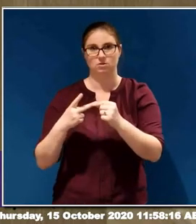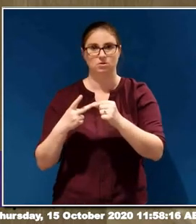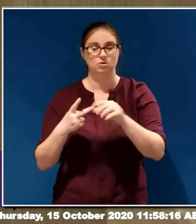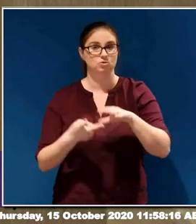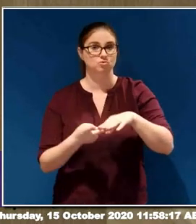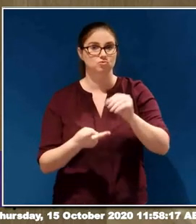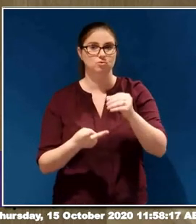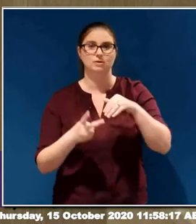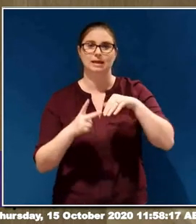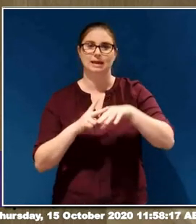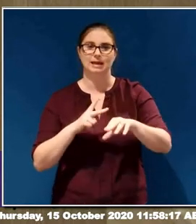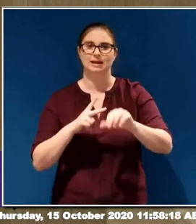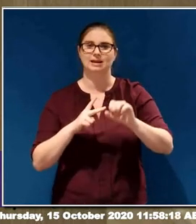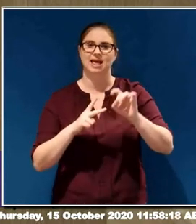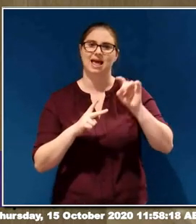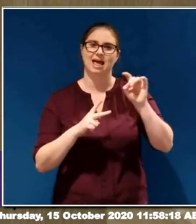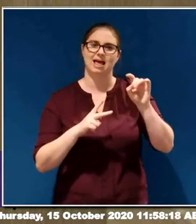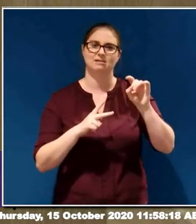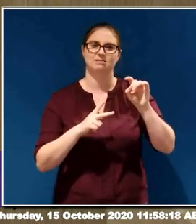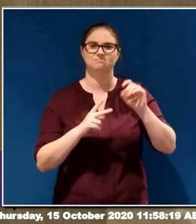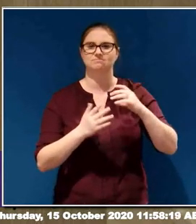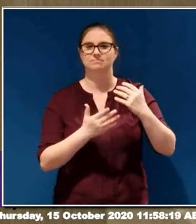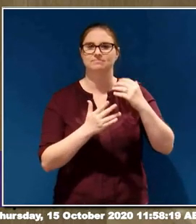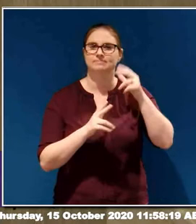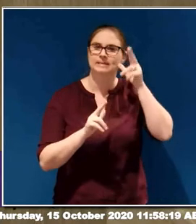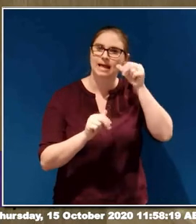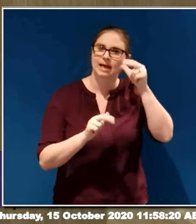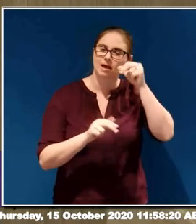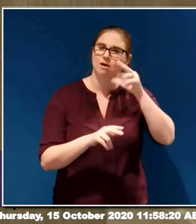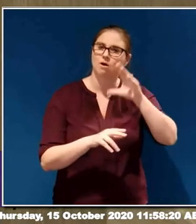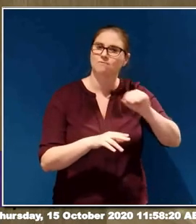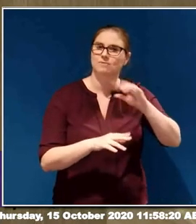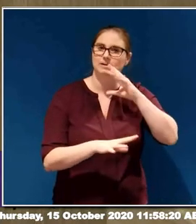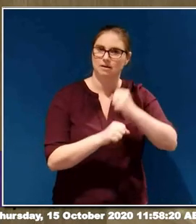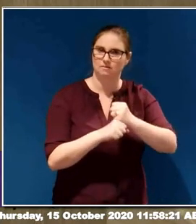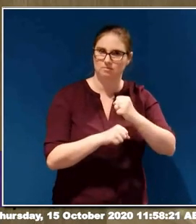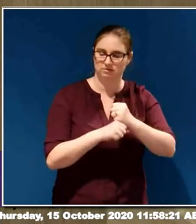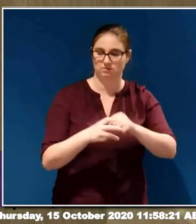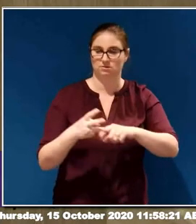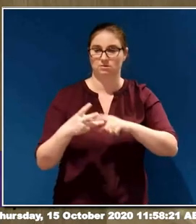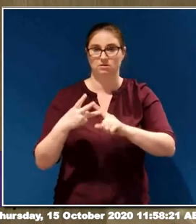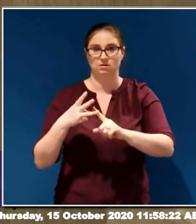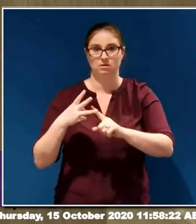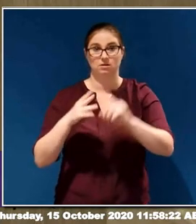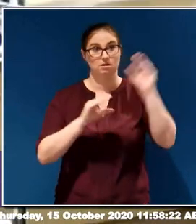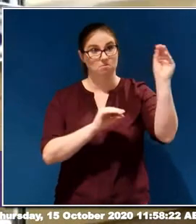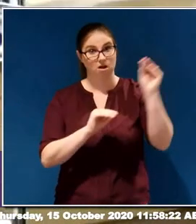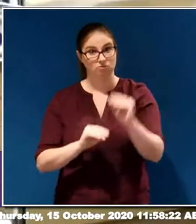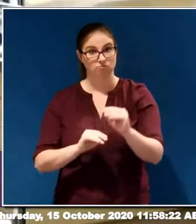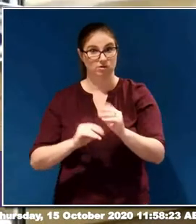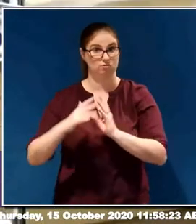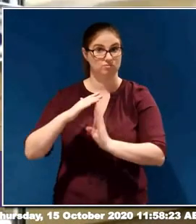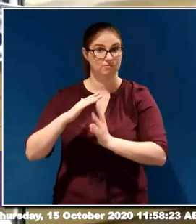and refugee students and students with mental health concerns, and you describe